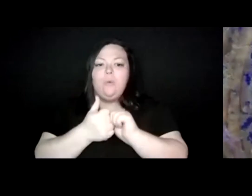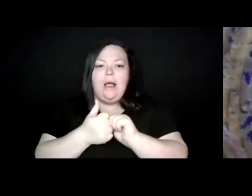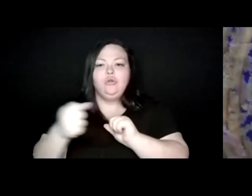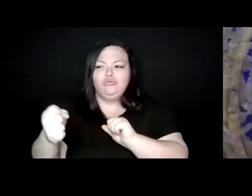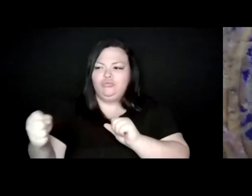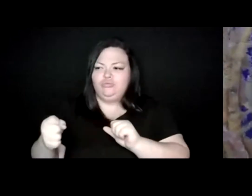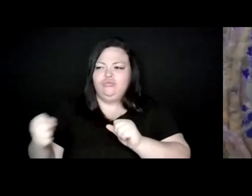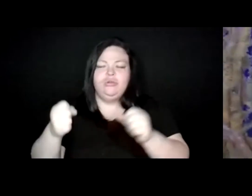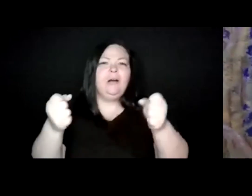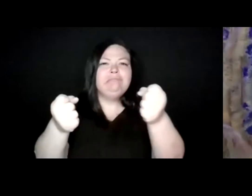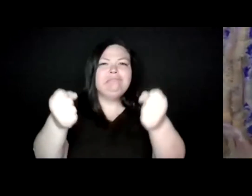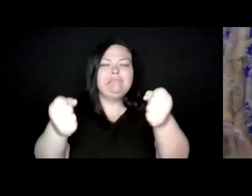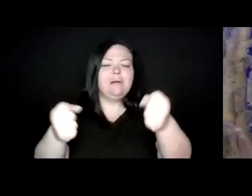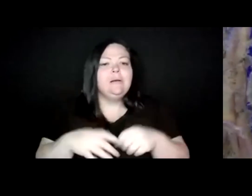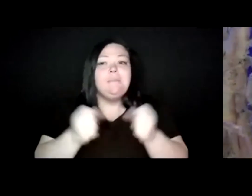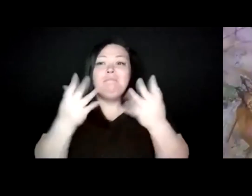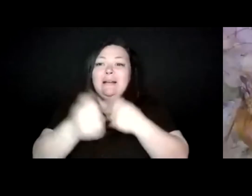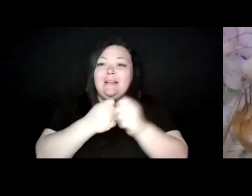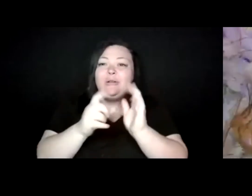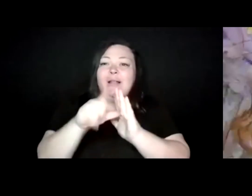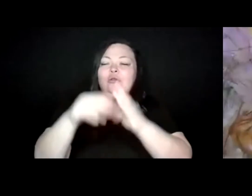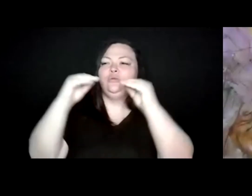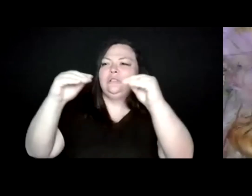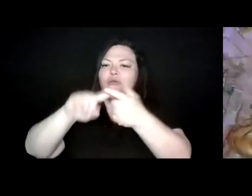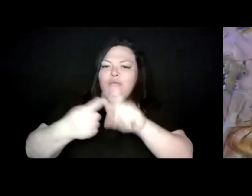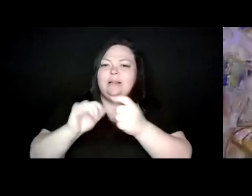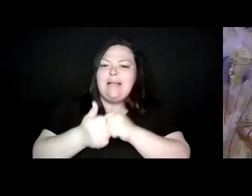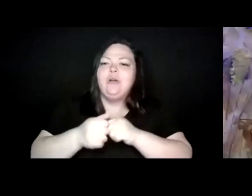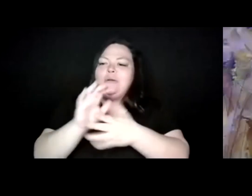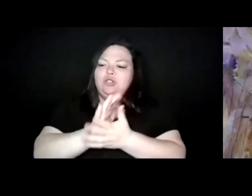jeep. years later you teach your friends how to roll cheese lumpia even though you can’t